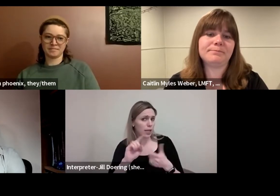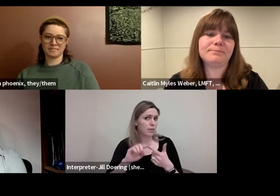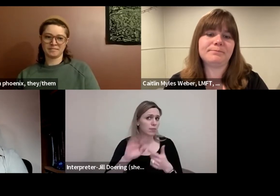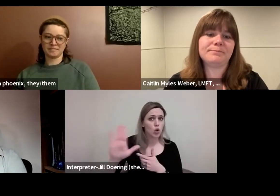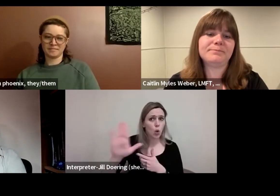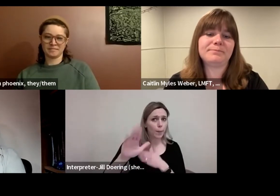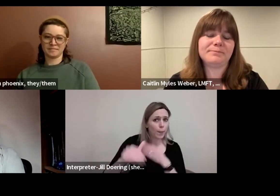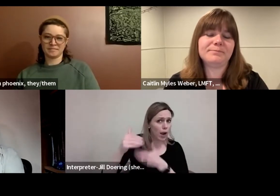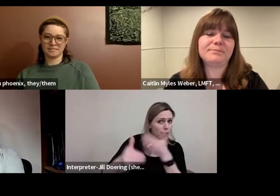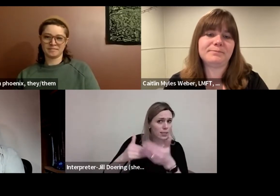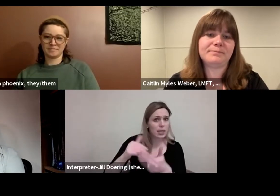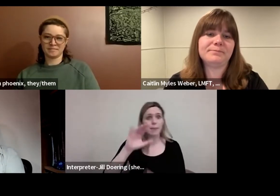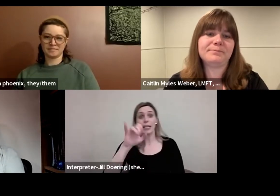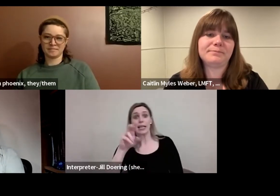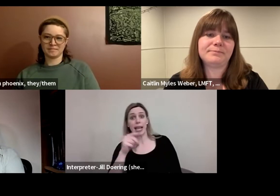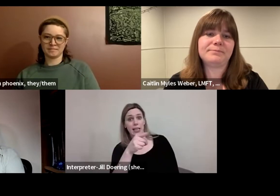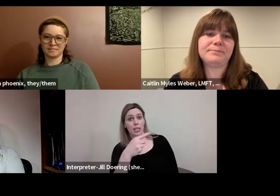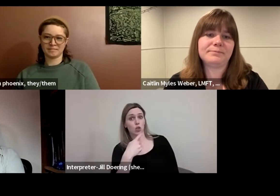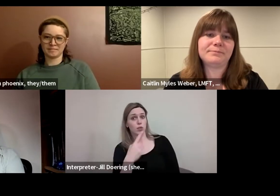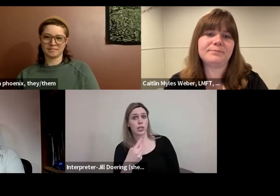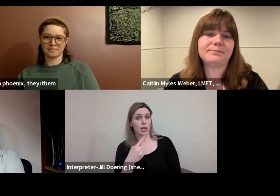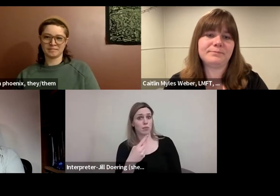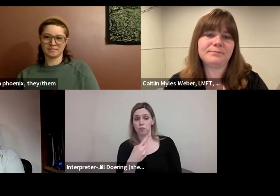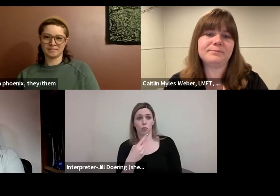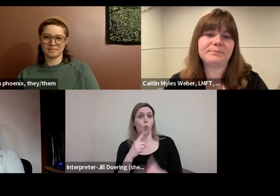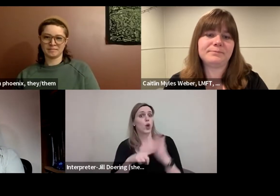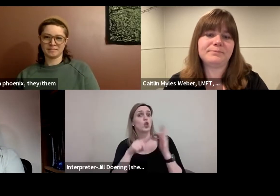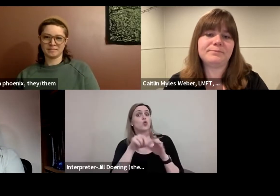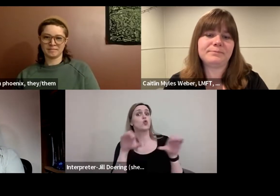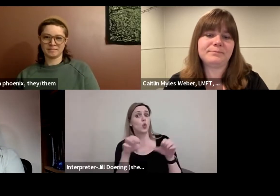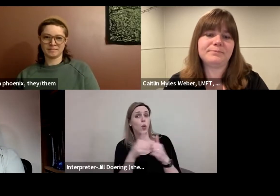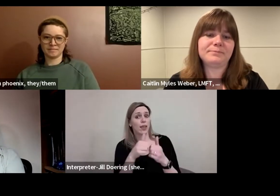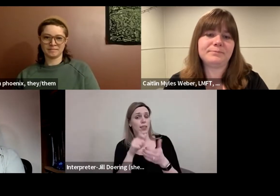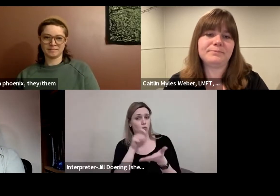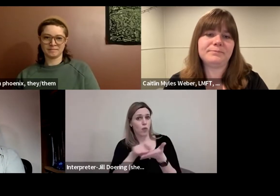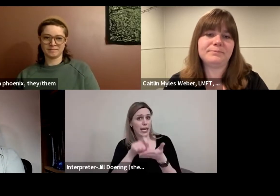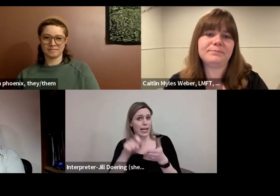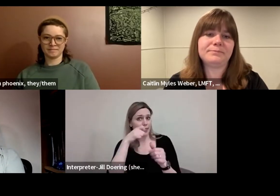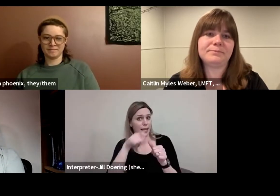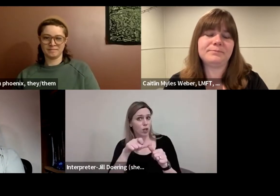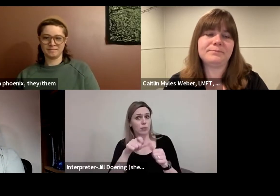about where your point is of letter writing, anywhere you want to go with that kind of question.